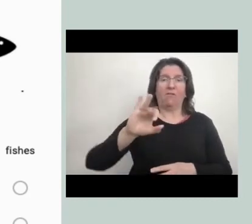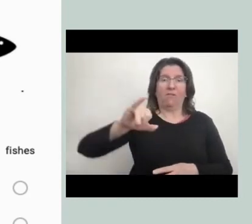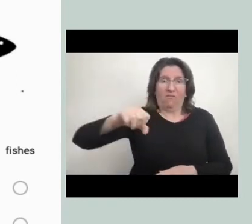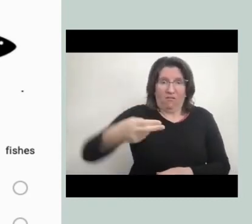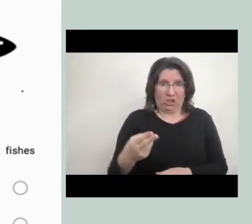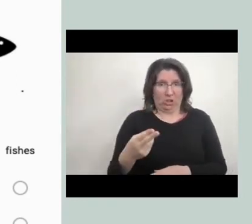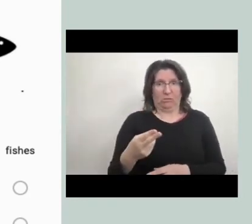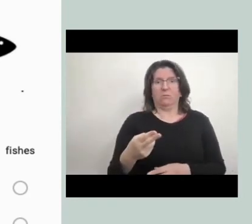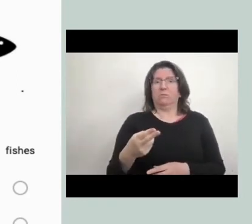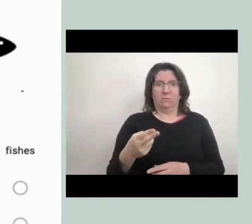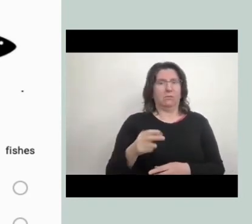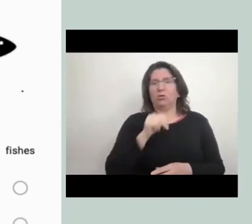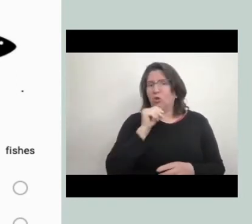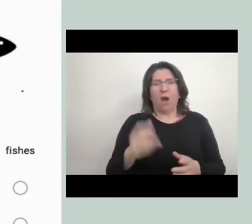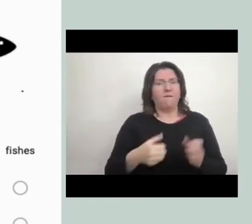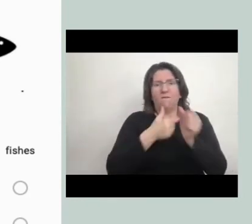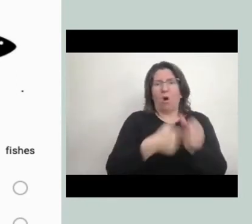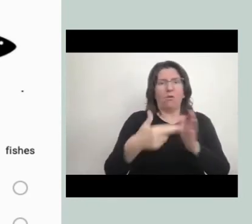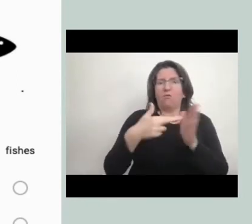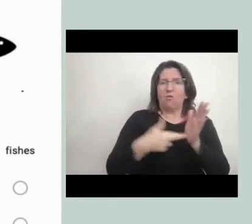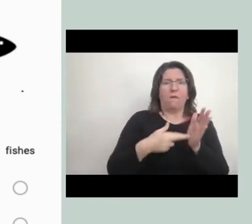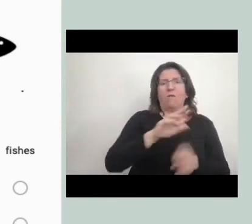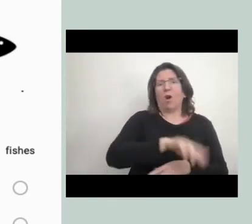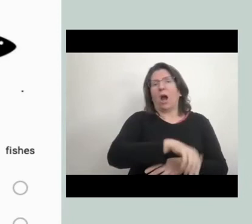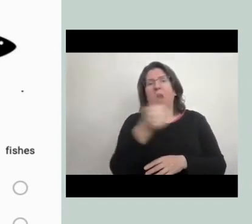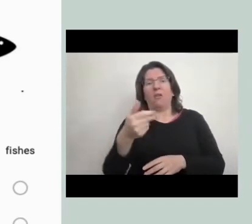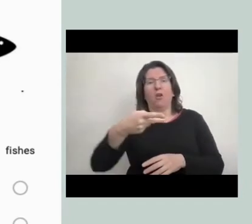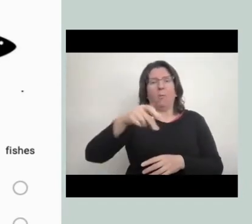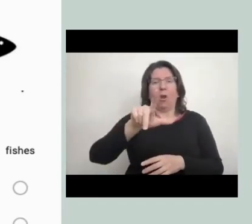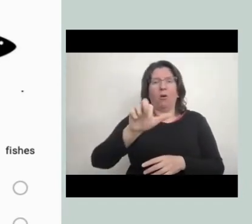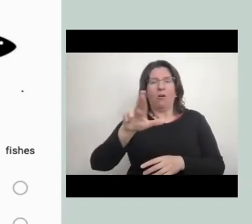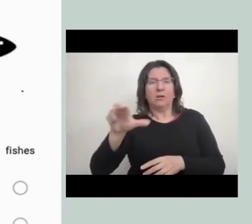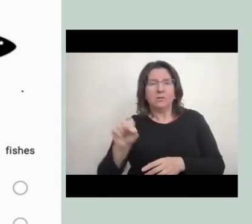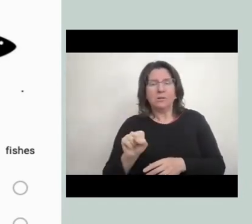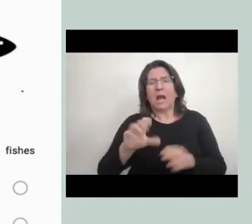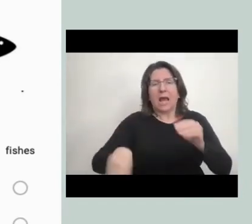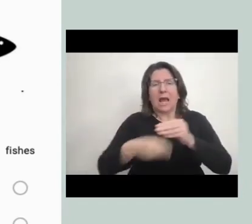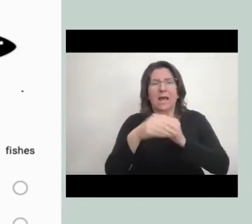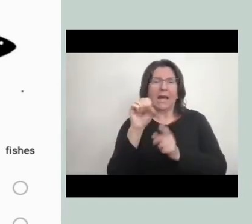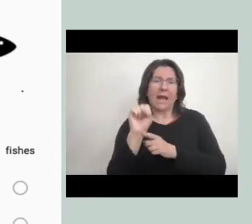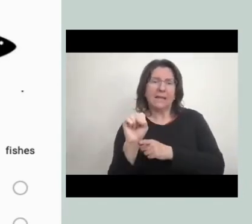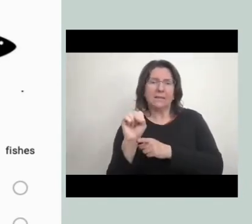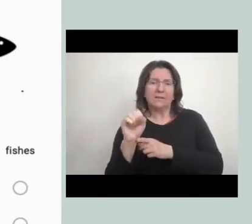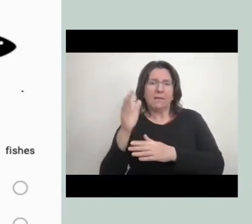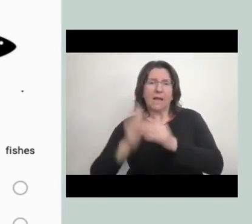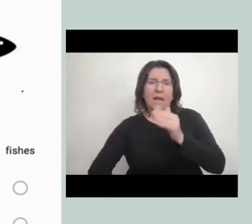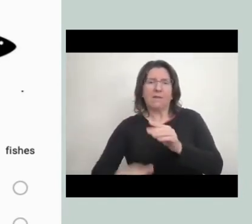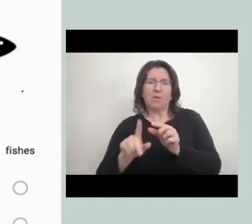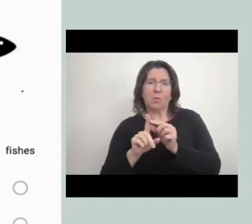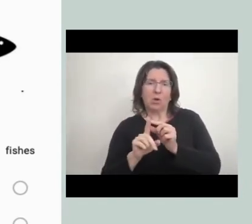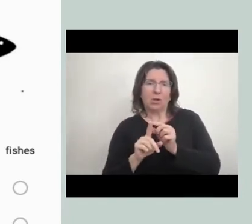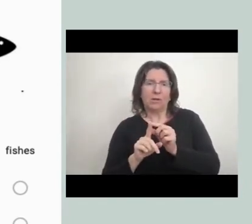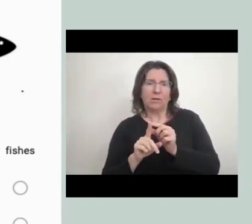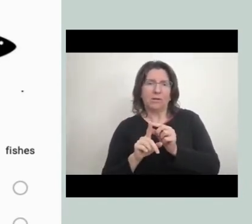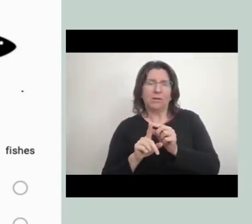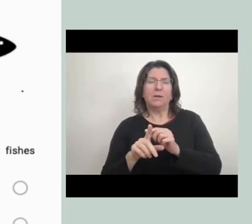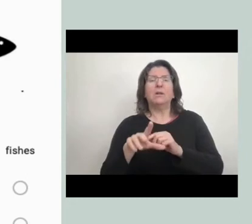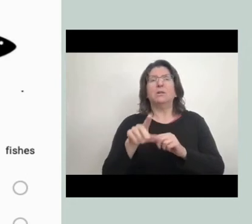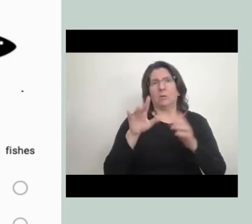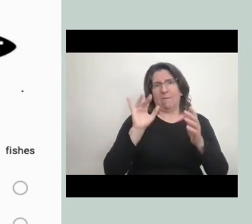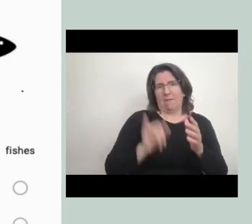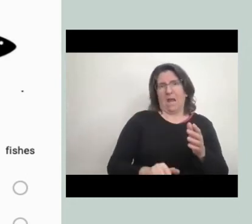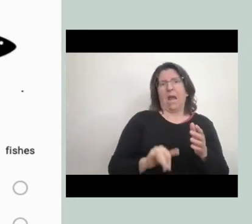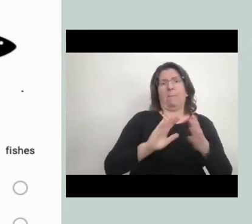Fish is plural and singular, so it doesn't follow the rules of regular plurals.